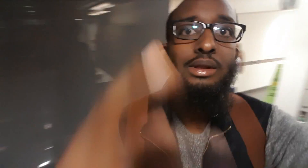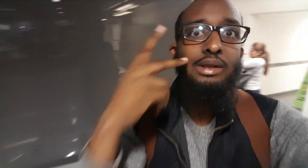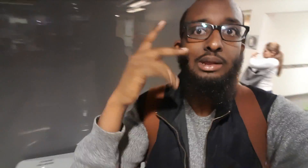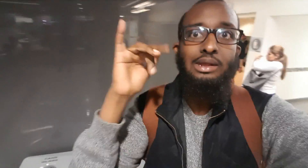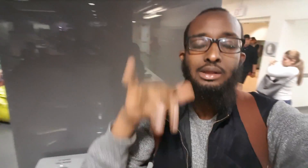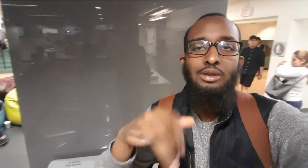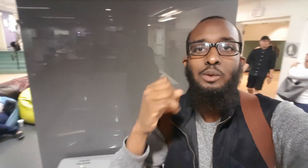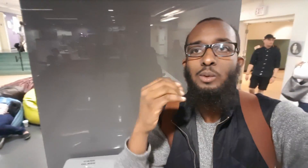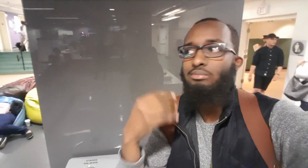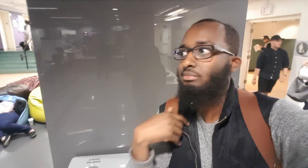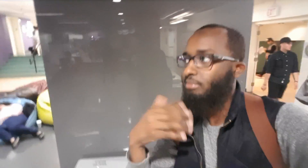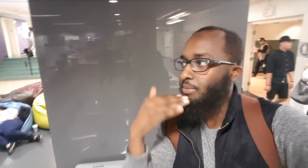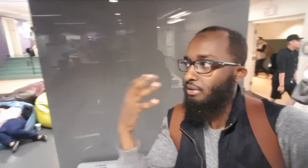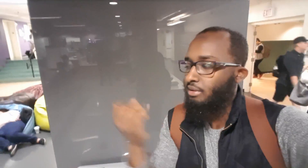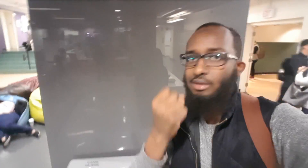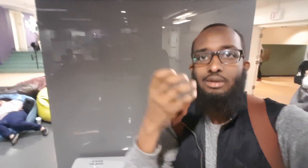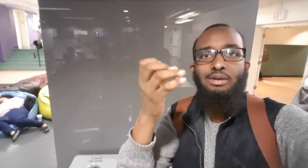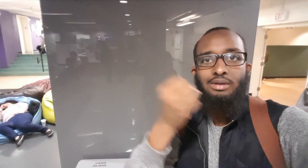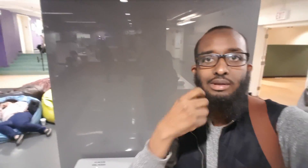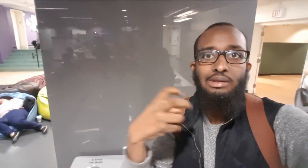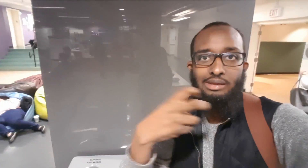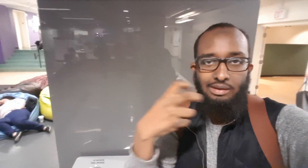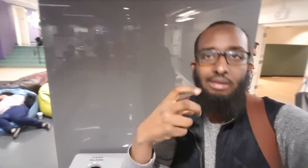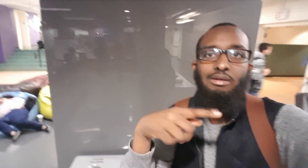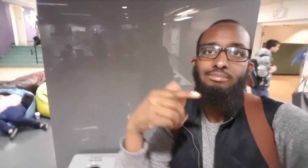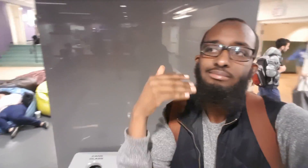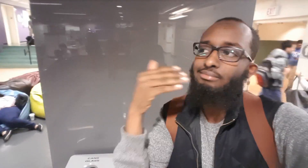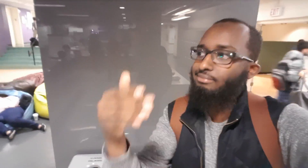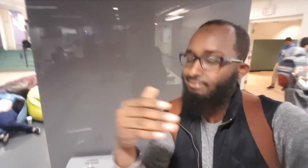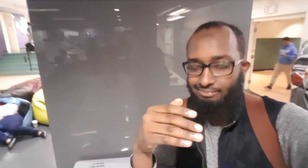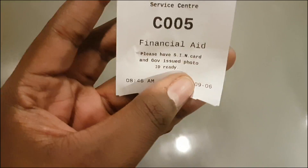See that? I better get a ticket so I can join the line